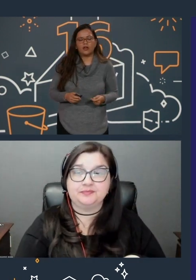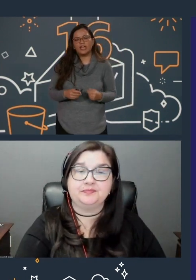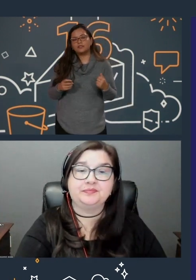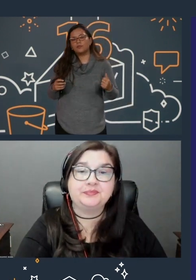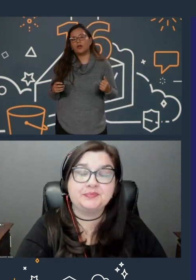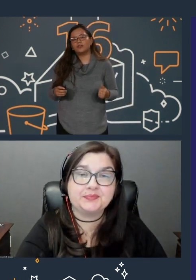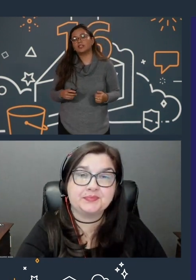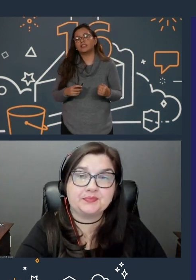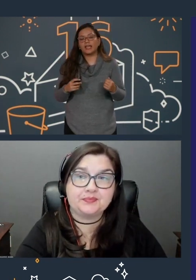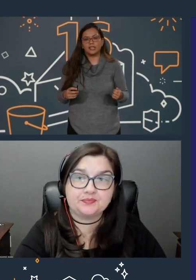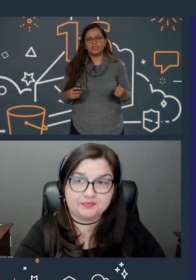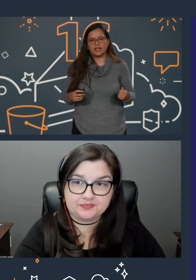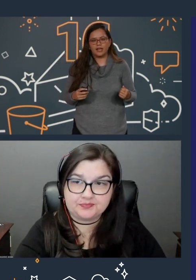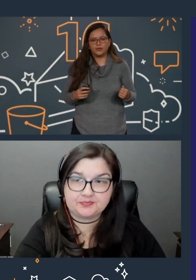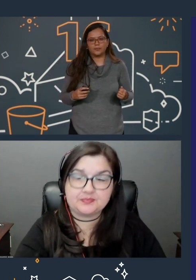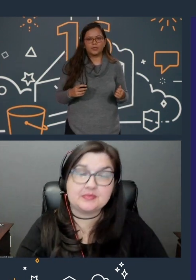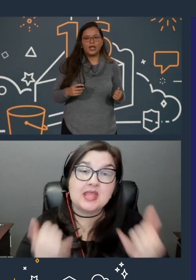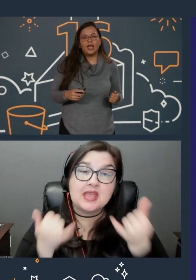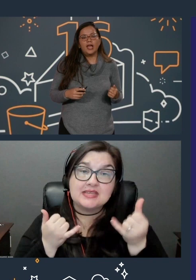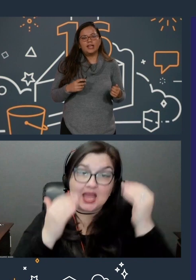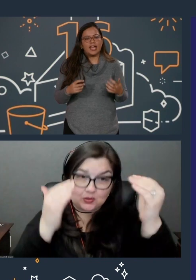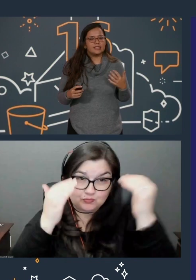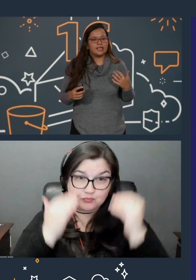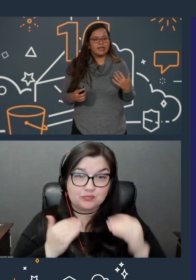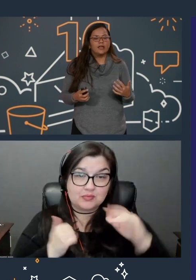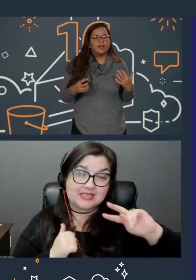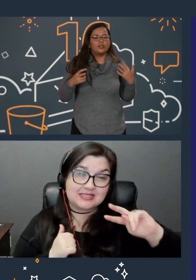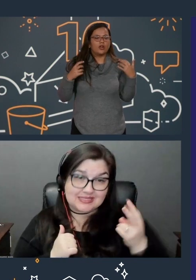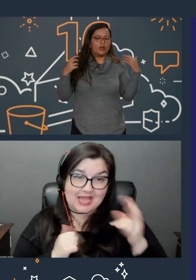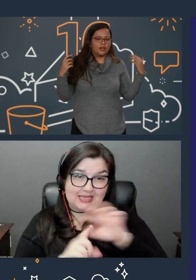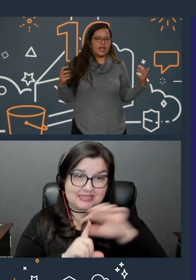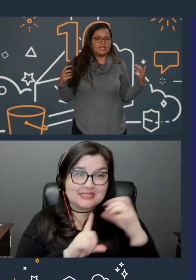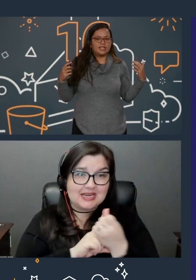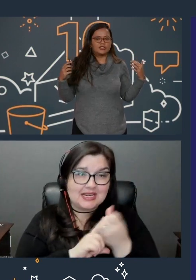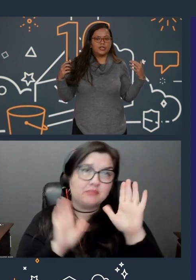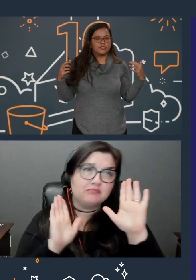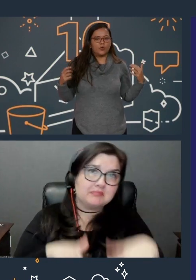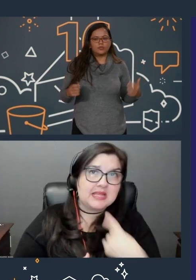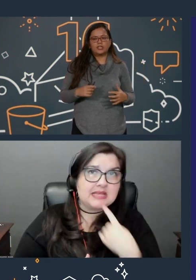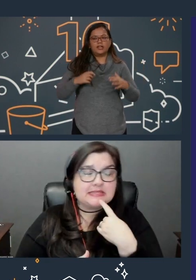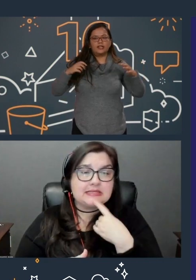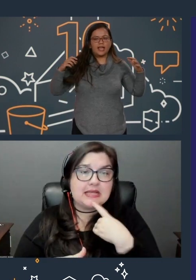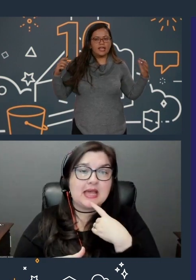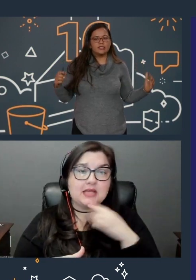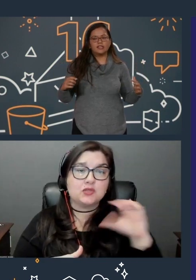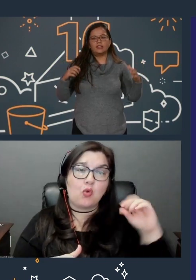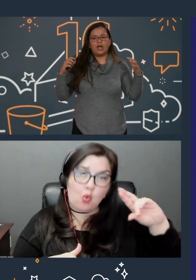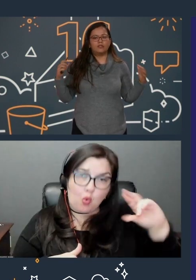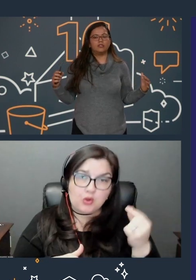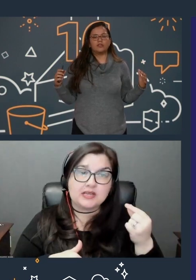Now let's move on to the second scenario. Let's say your organization is hosting tens and thousands